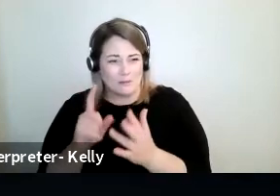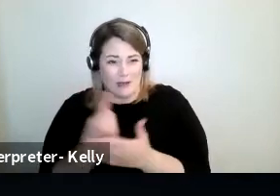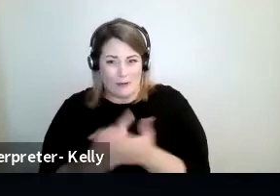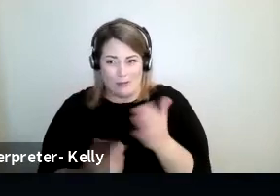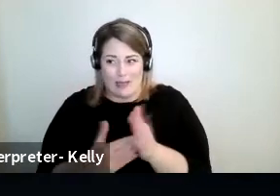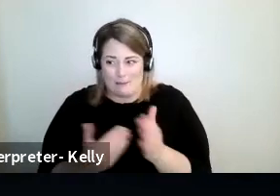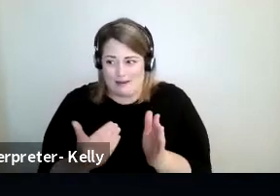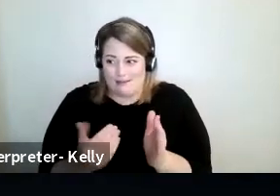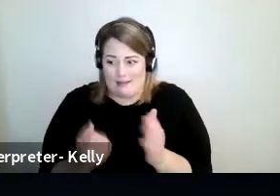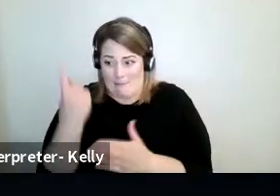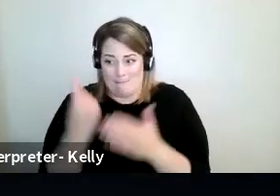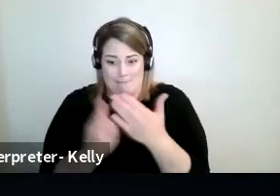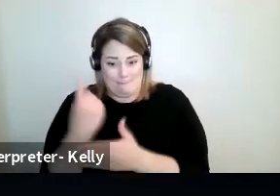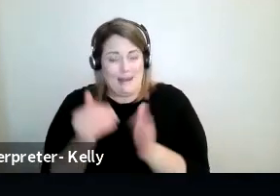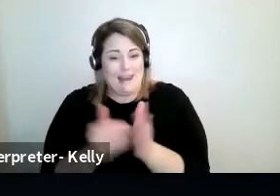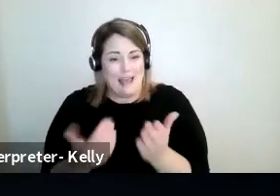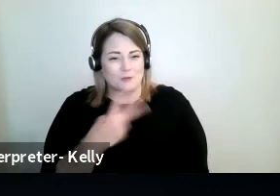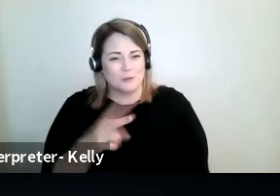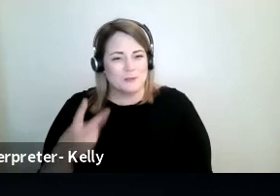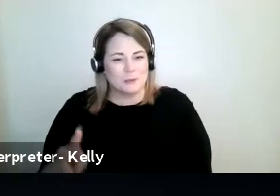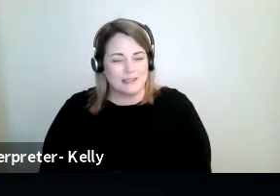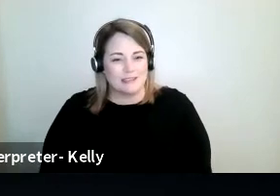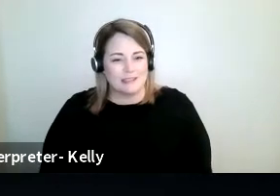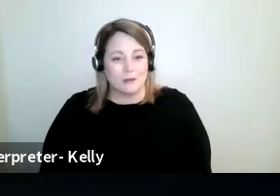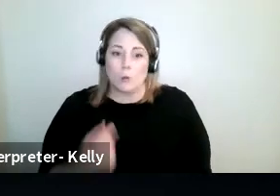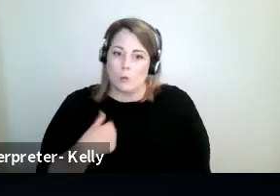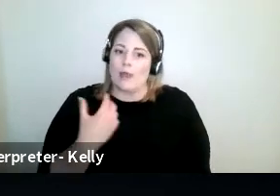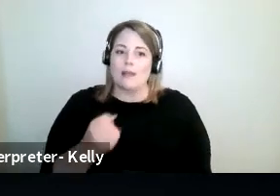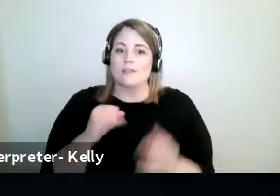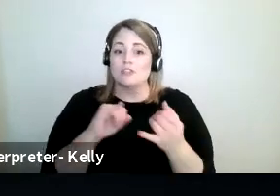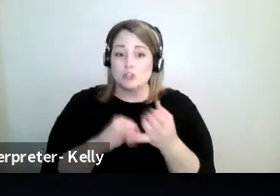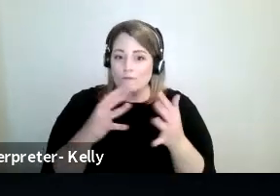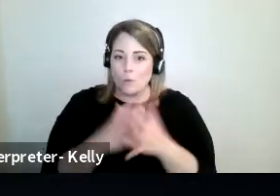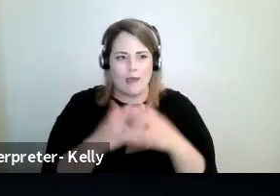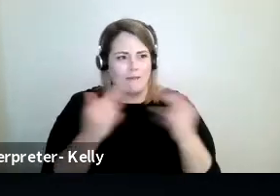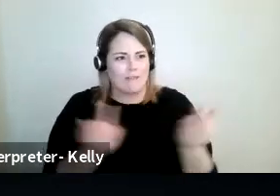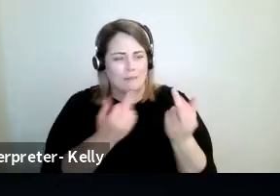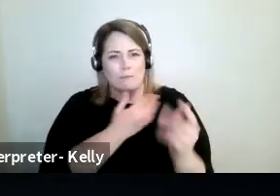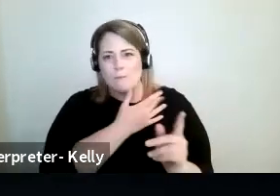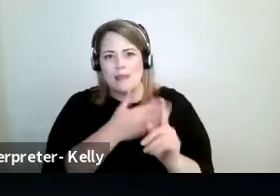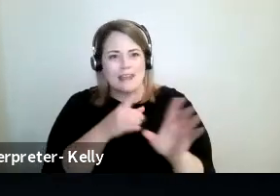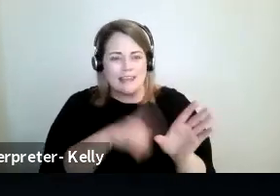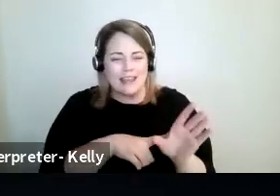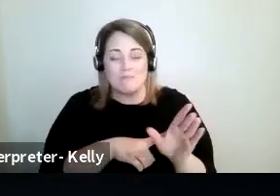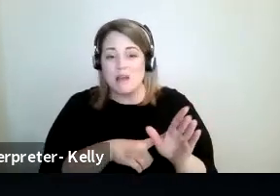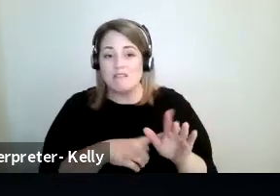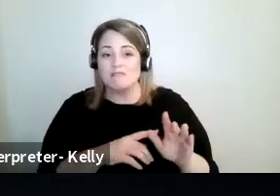And we've had the software to do that, to enable that for years. We've just not been using it.